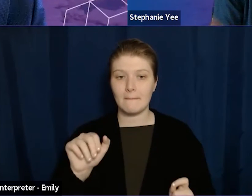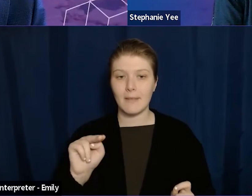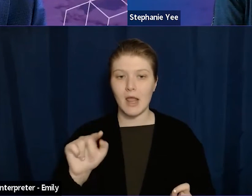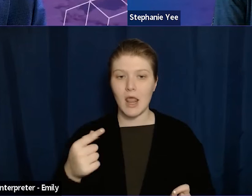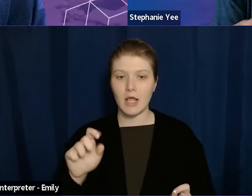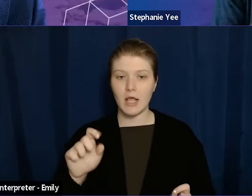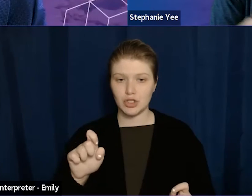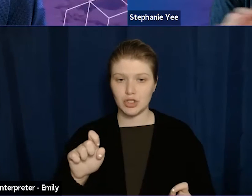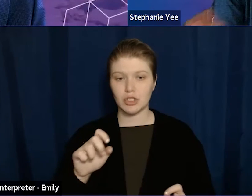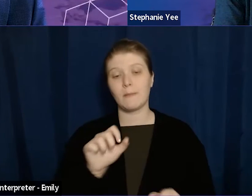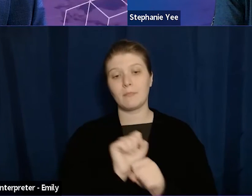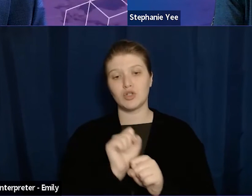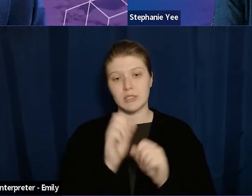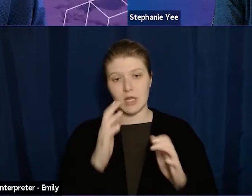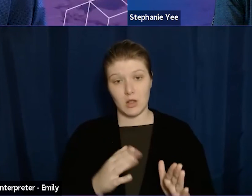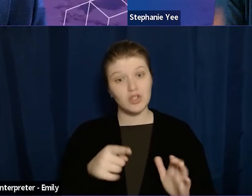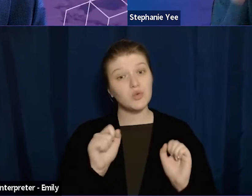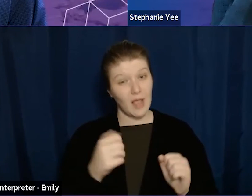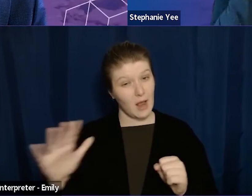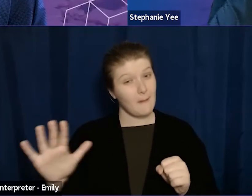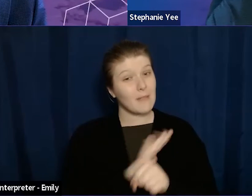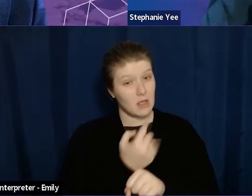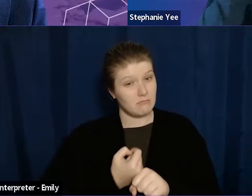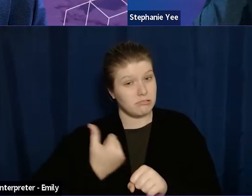This will remove them from all years. So just know that.